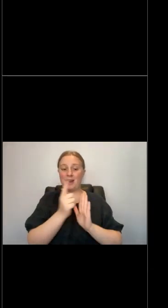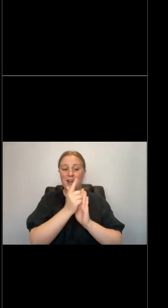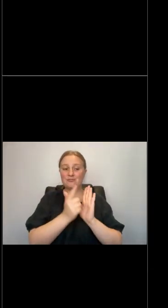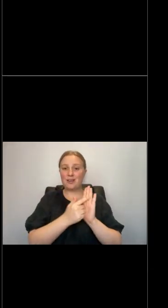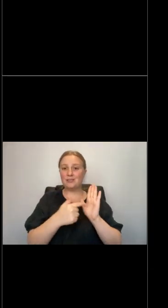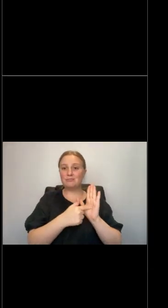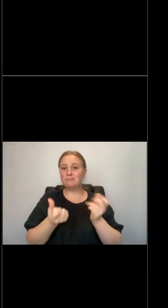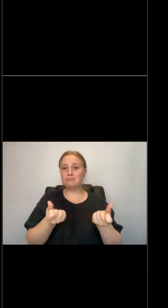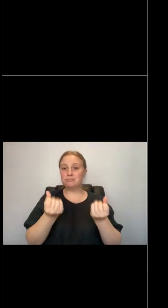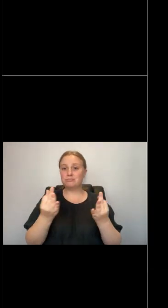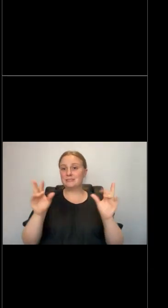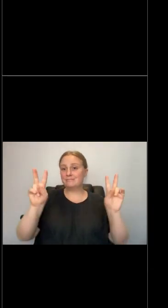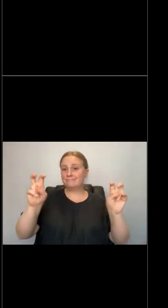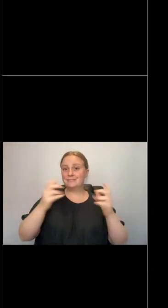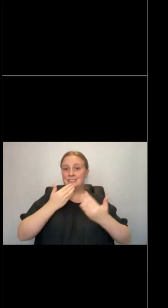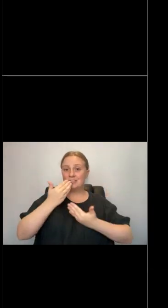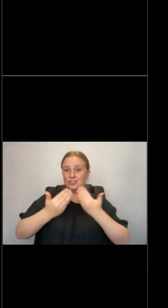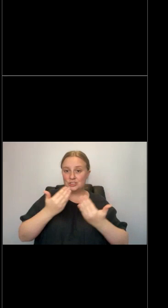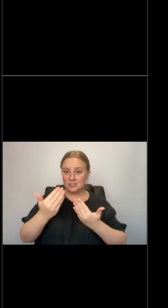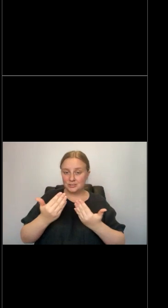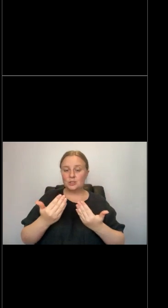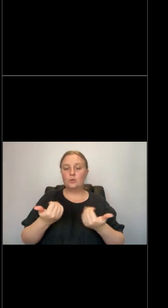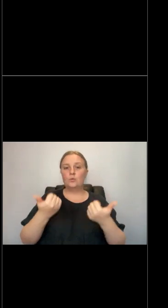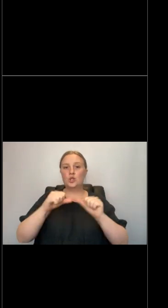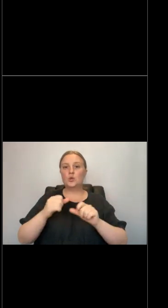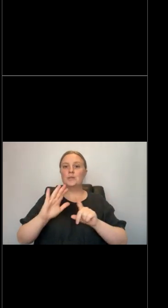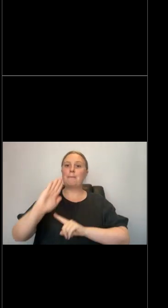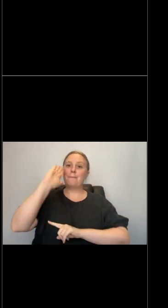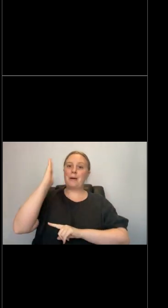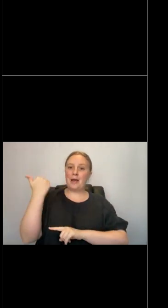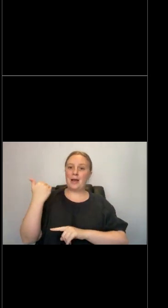Case law defines unfitness for trial for us.